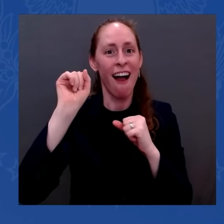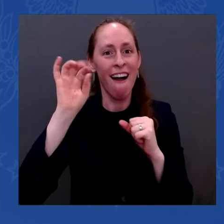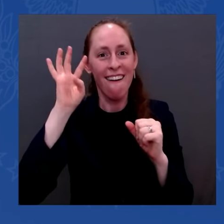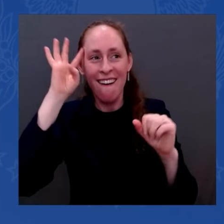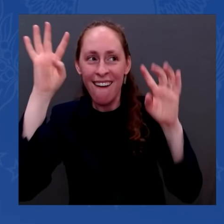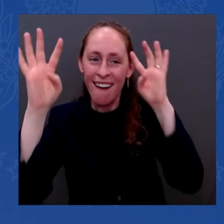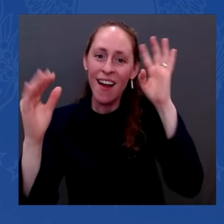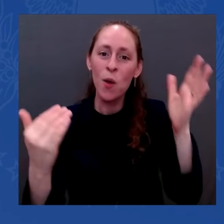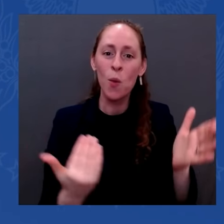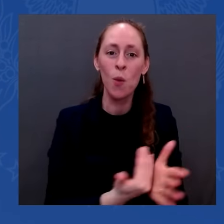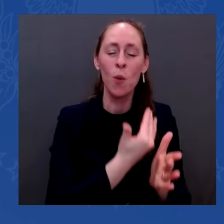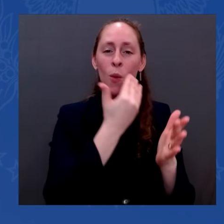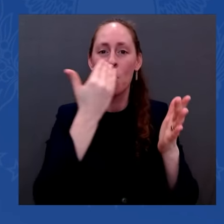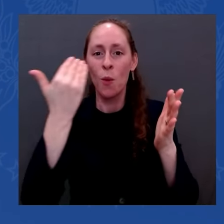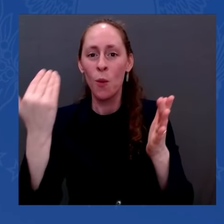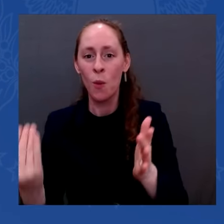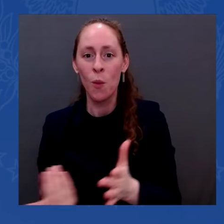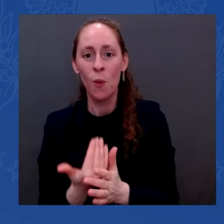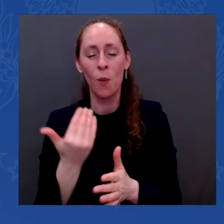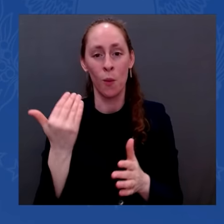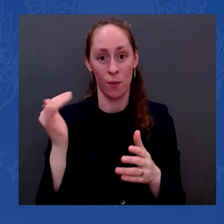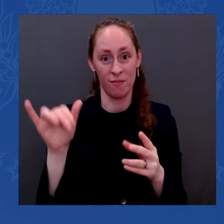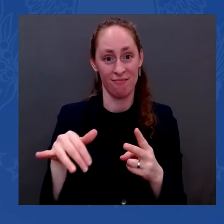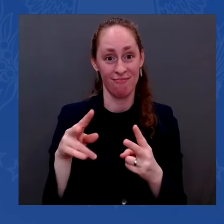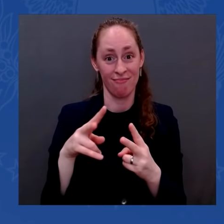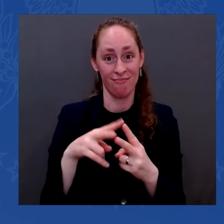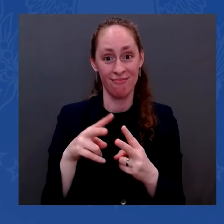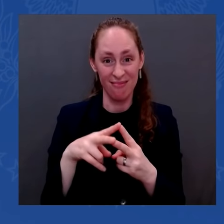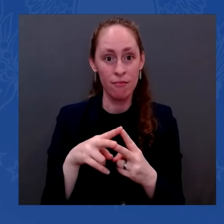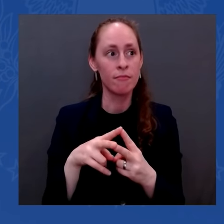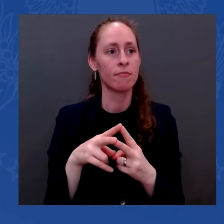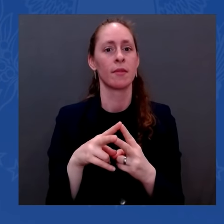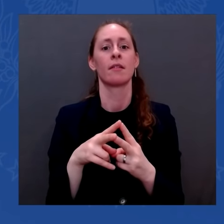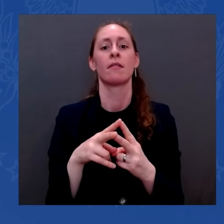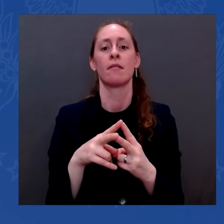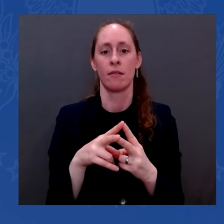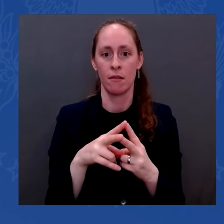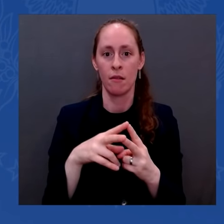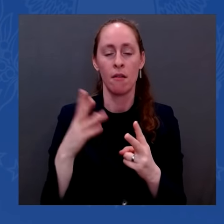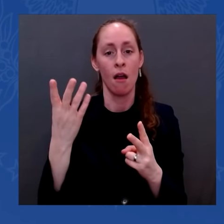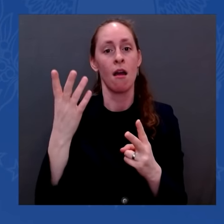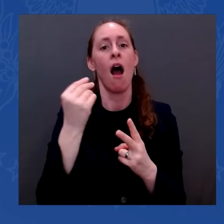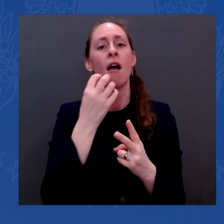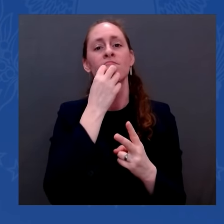to produce changes in the nature of communities. And I think it just has enormous opportunity.